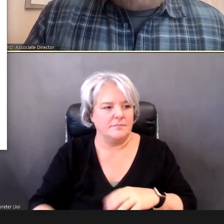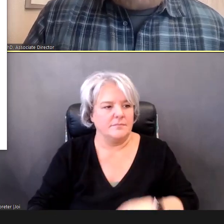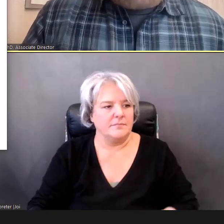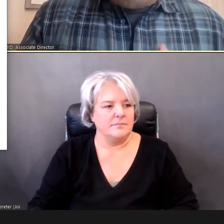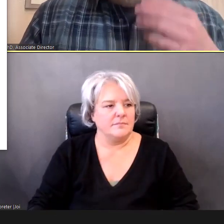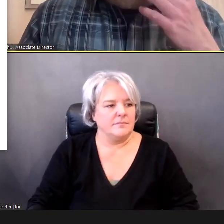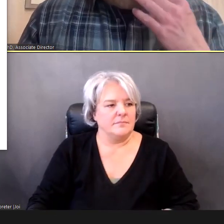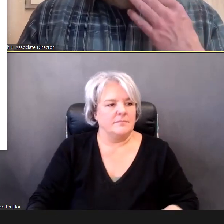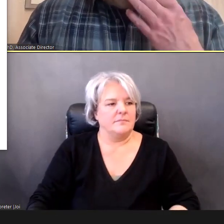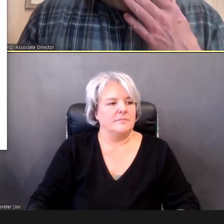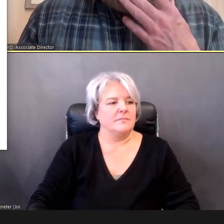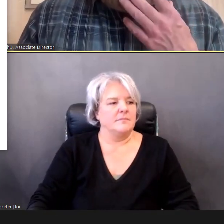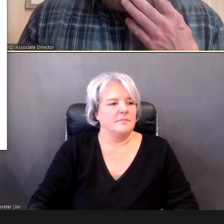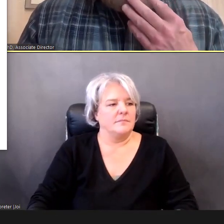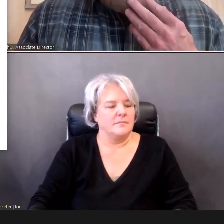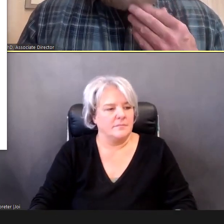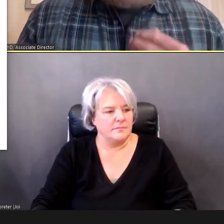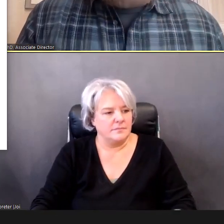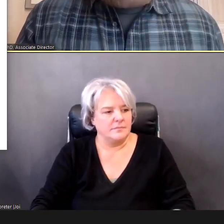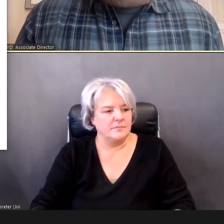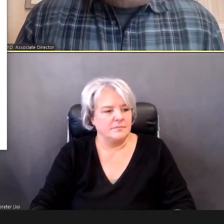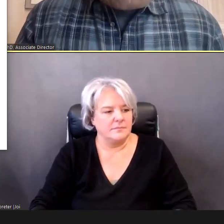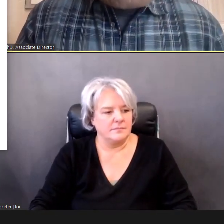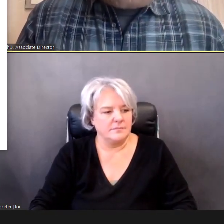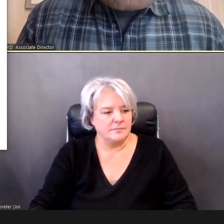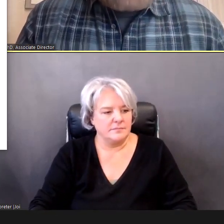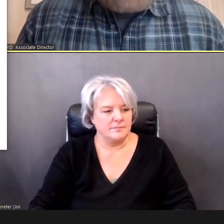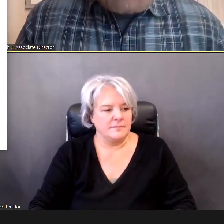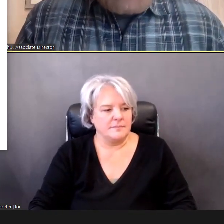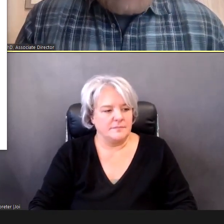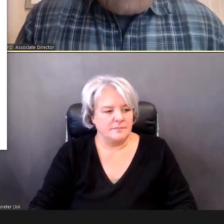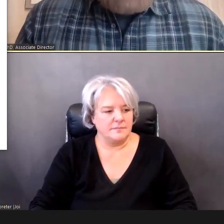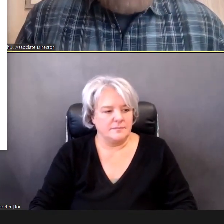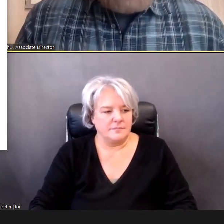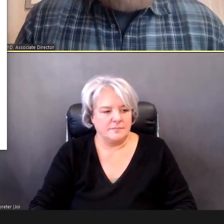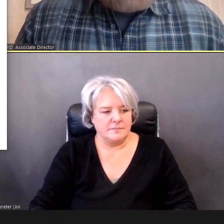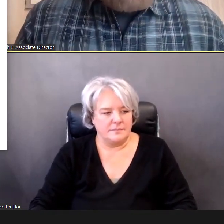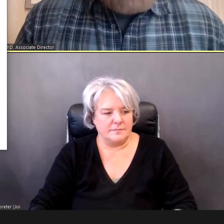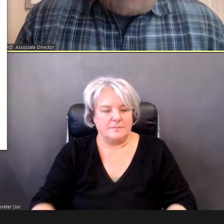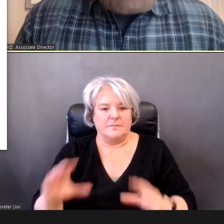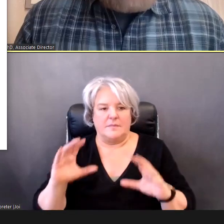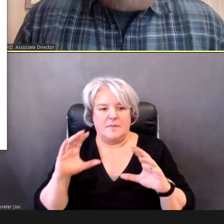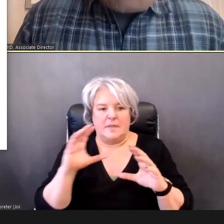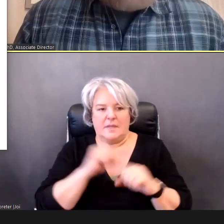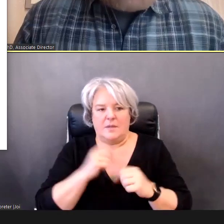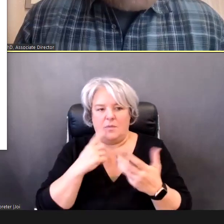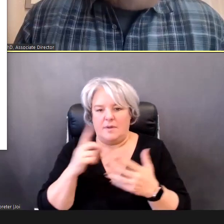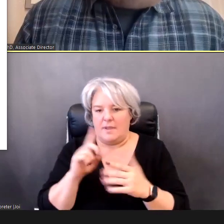now we want you to answer this question